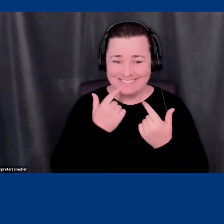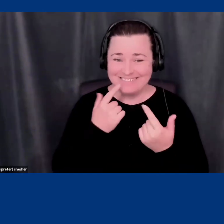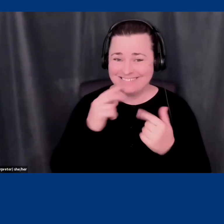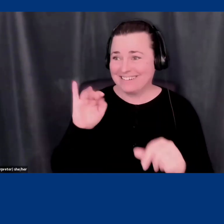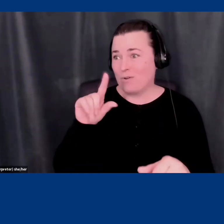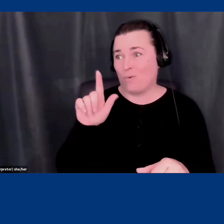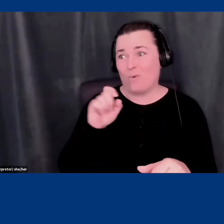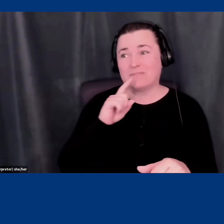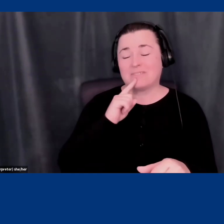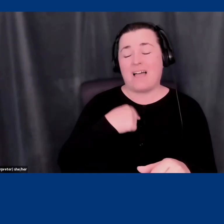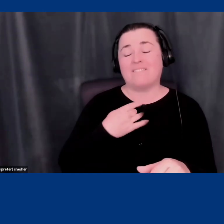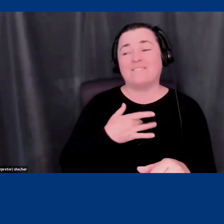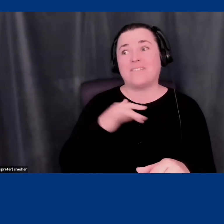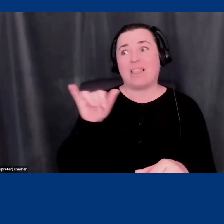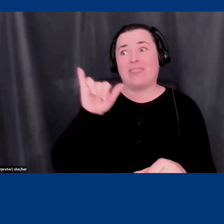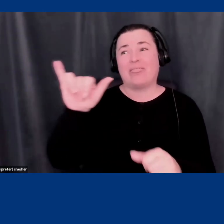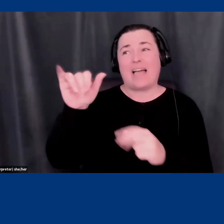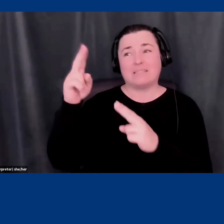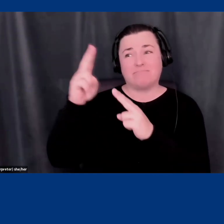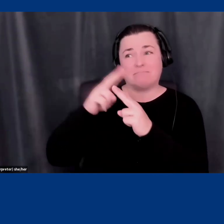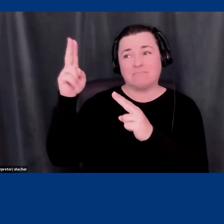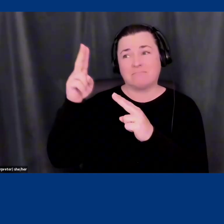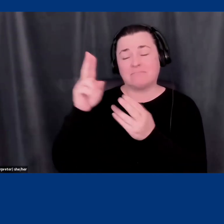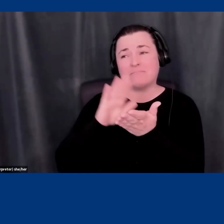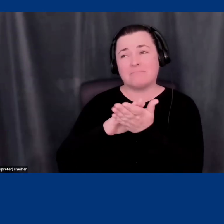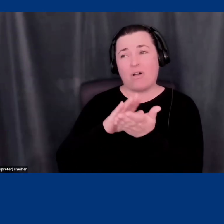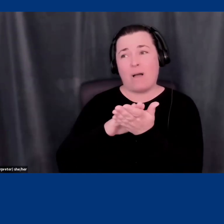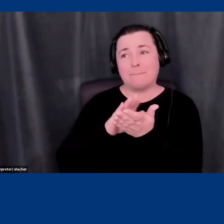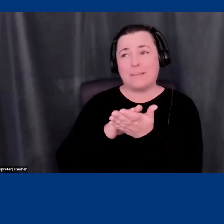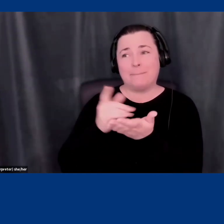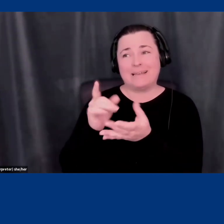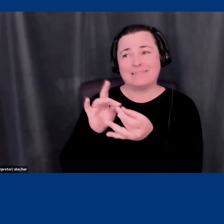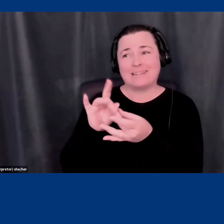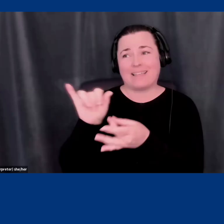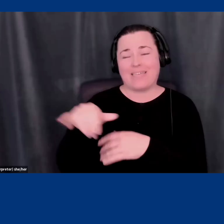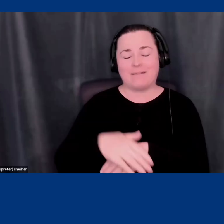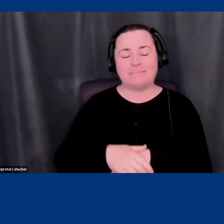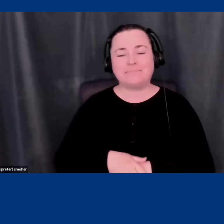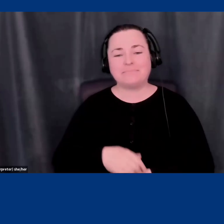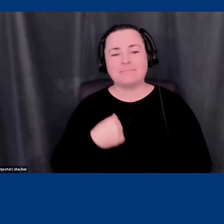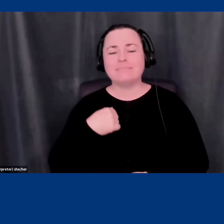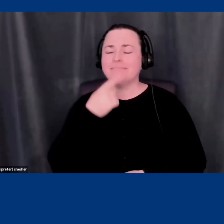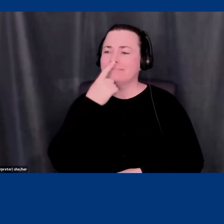compliment. Can I ask how you approach the topic of